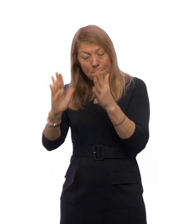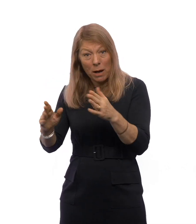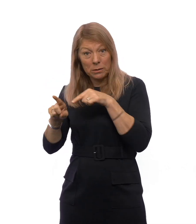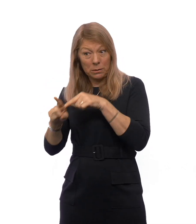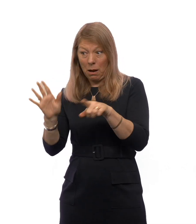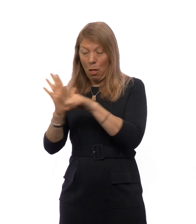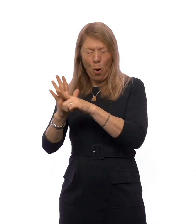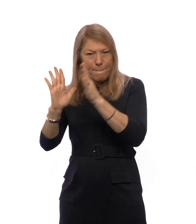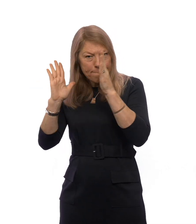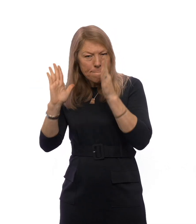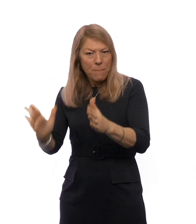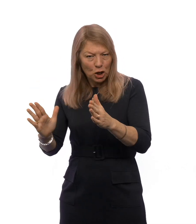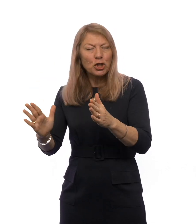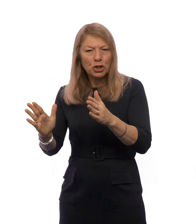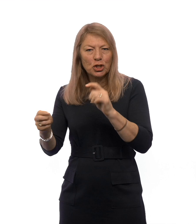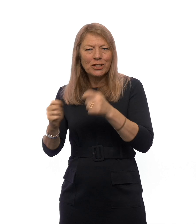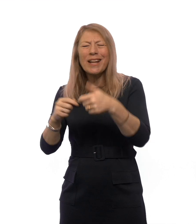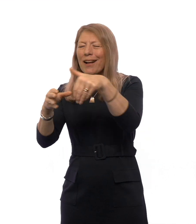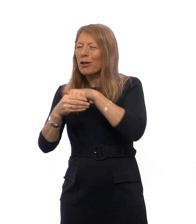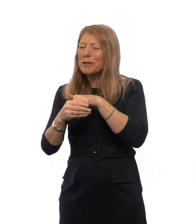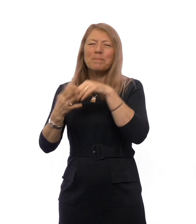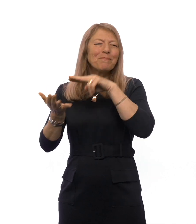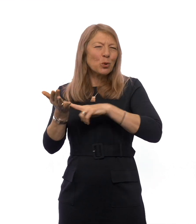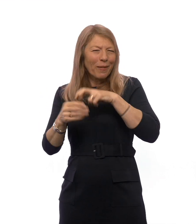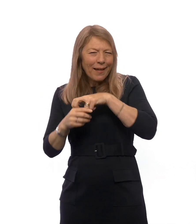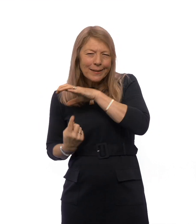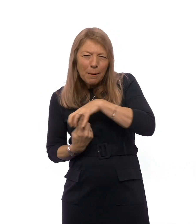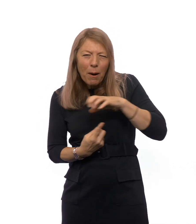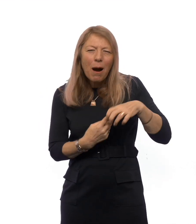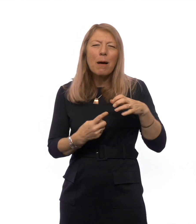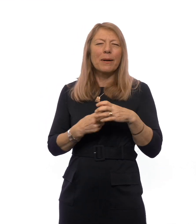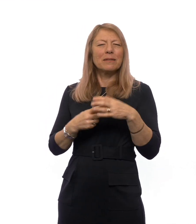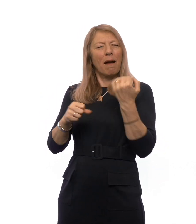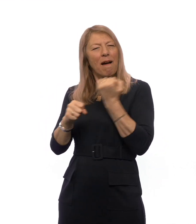to take all reasonable steps to ensure information and services are equally